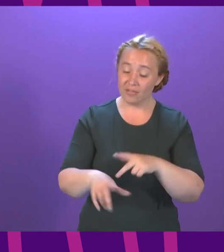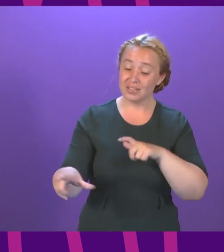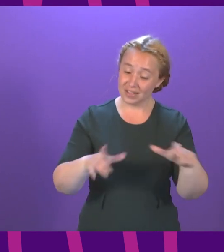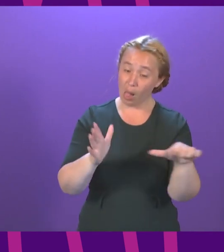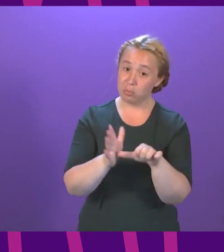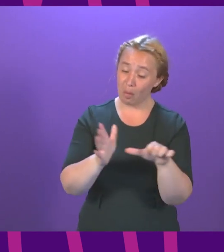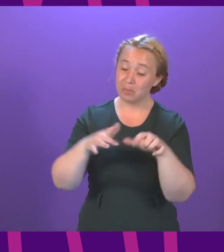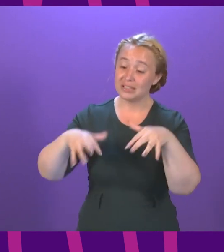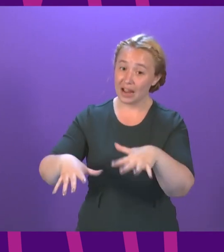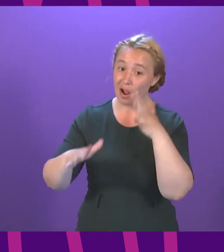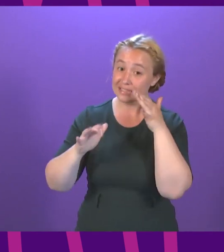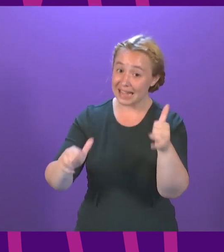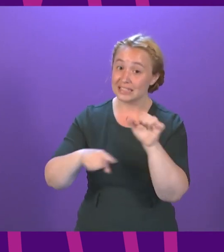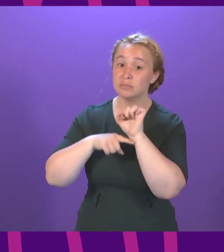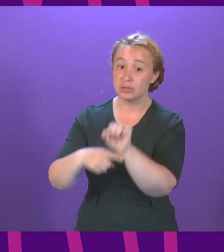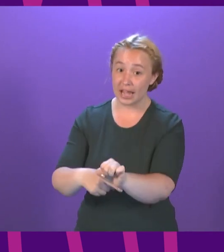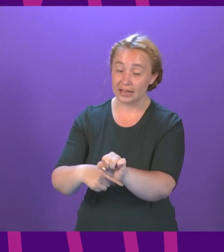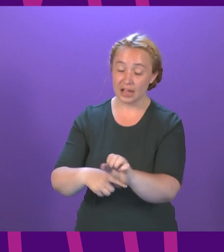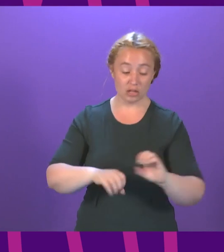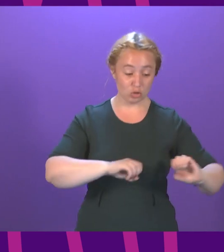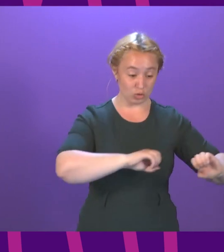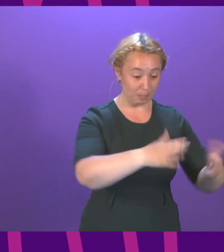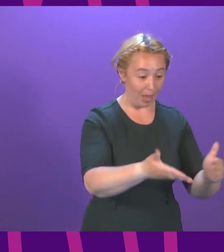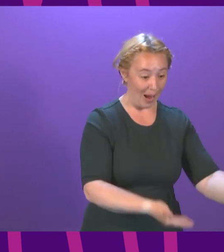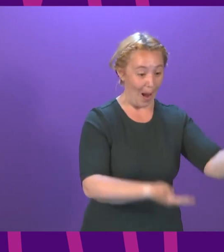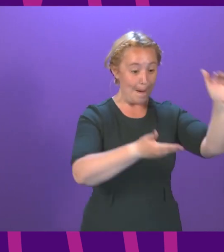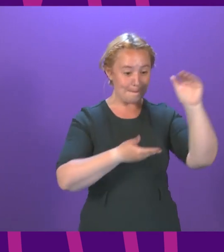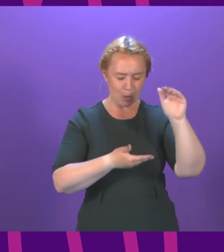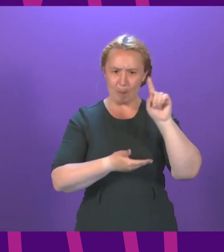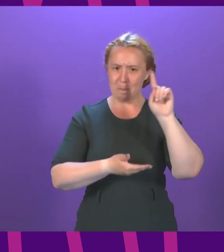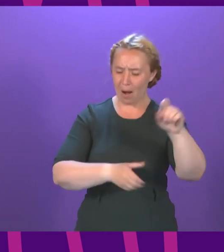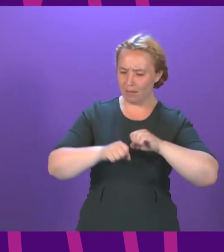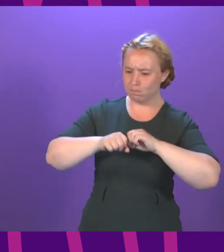system. Despite adequate supplies, the vaccination roll-out has slowed. Will the First Minister